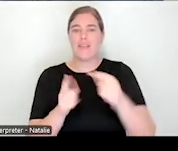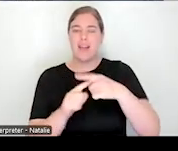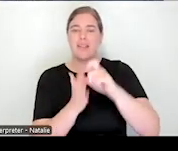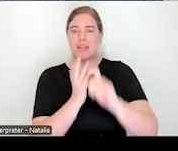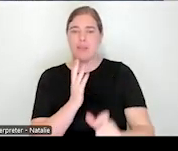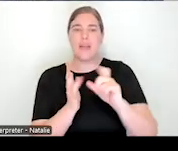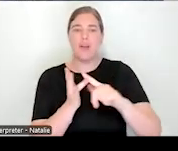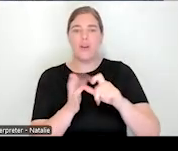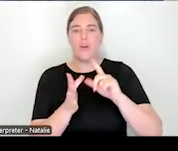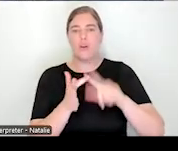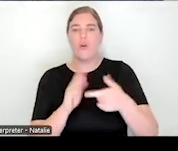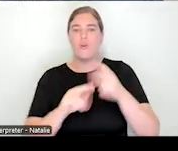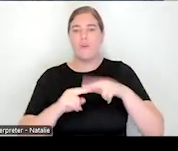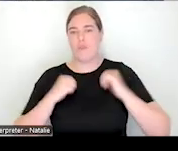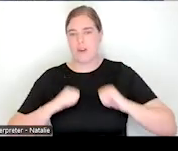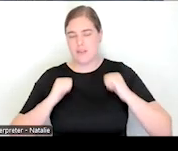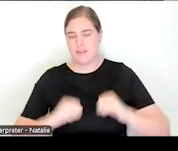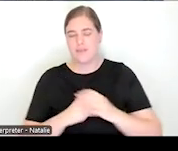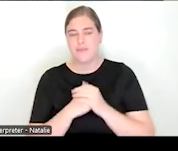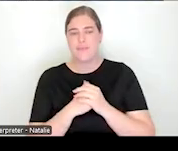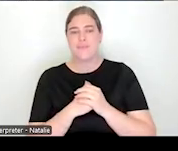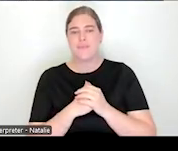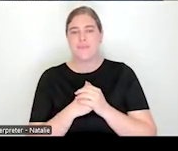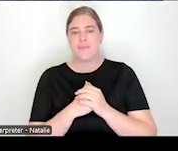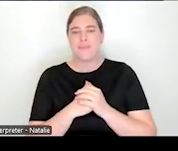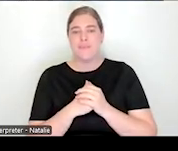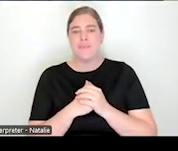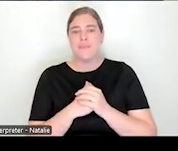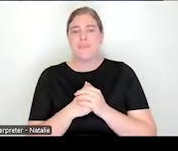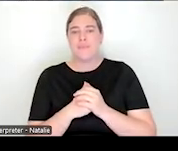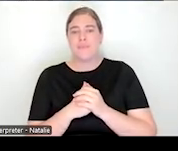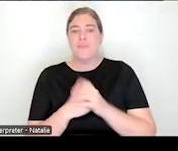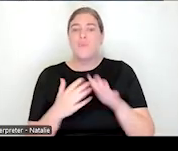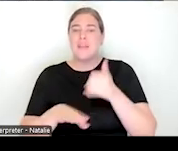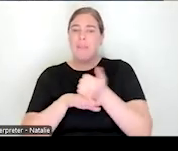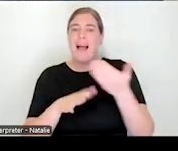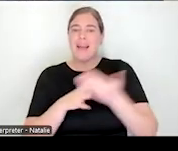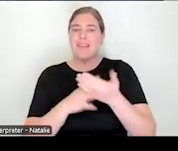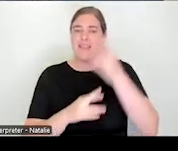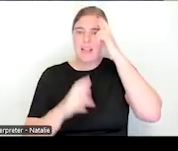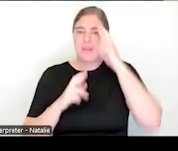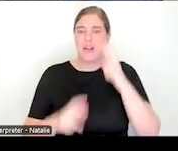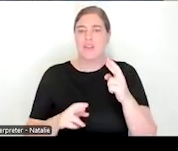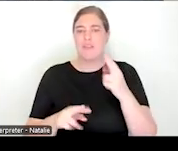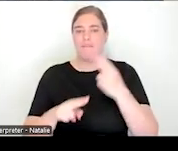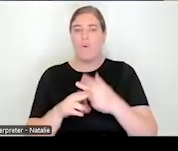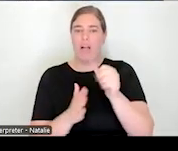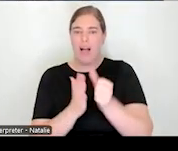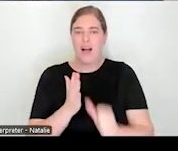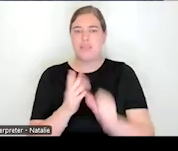Practice. To set the access and representation expectations for the arts, cultural, screen,